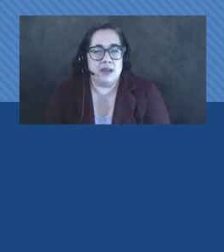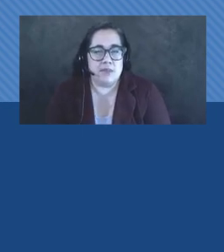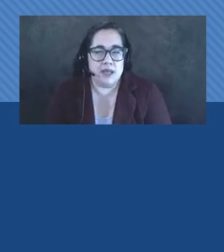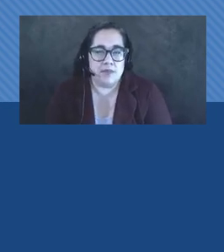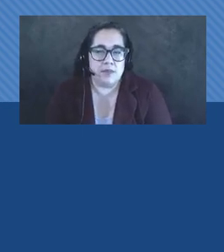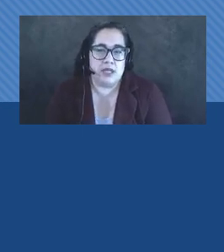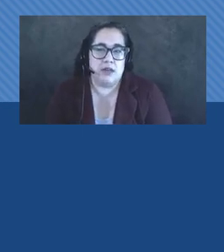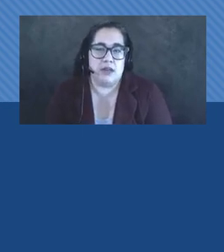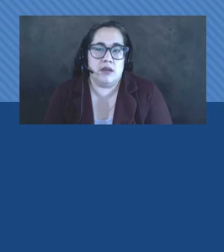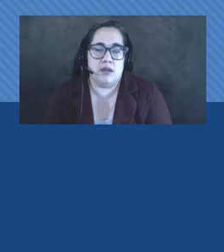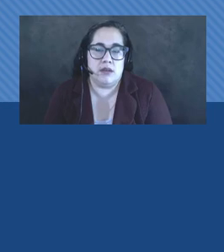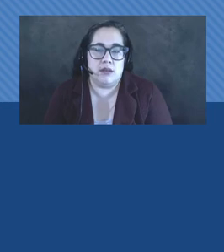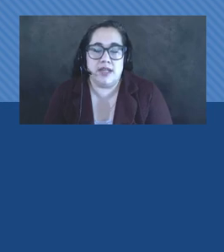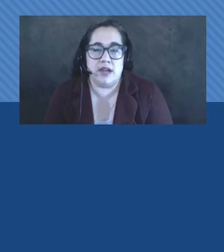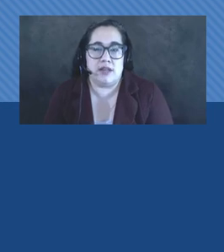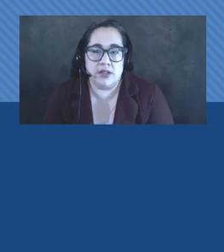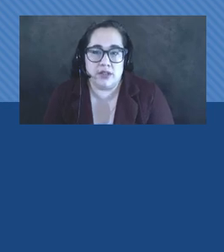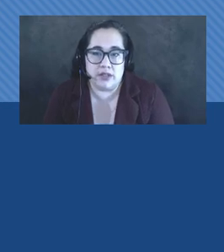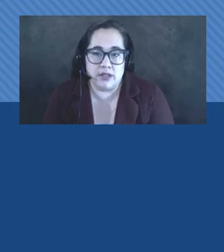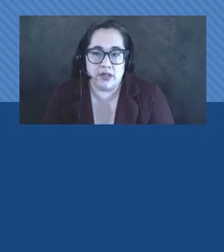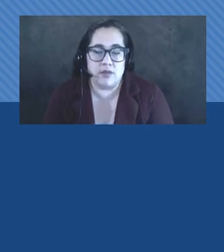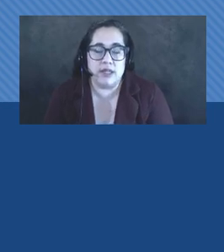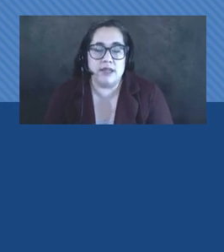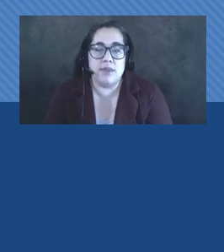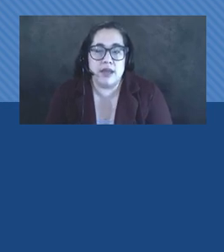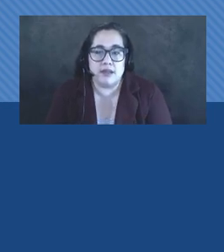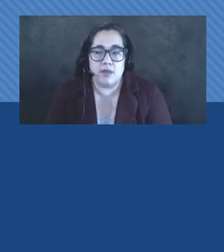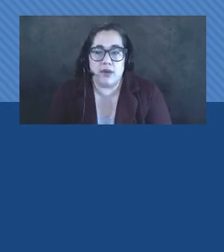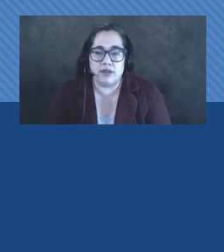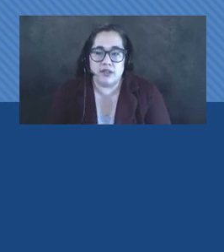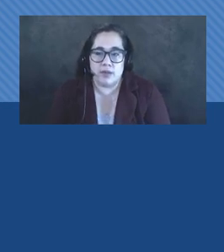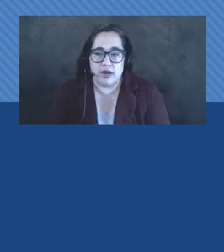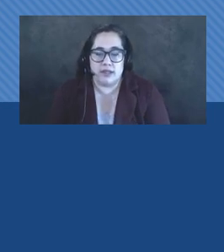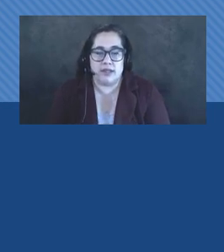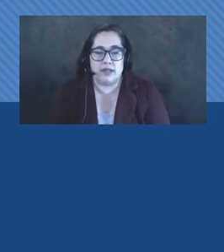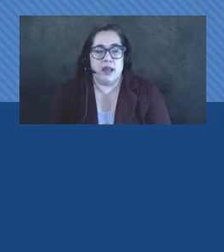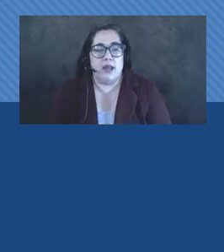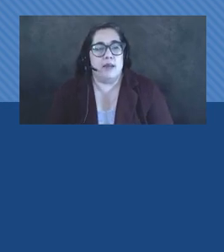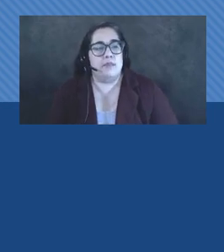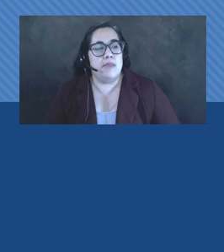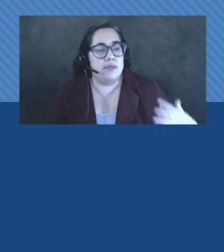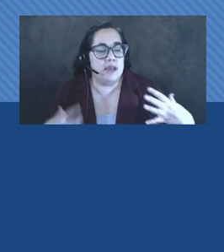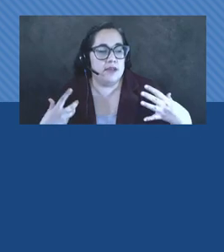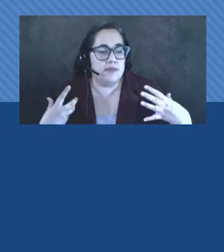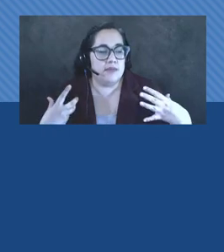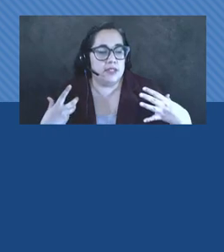not be helpful in the entire lecture. It really depends on what you're summarizing. Maybe the